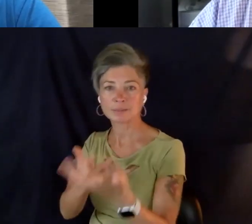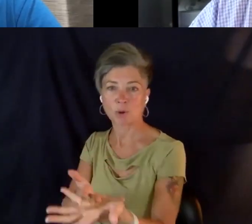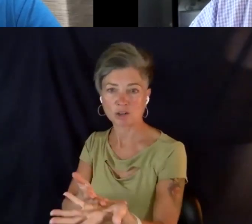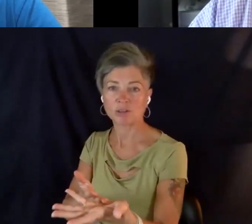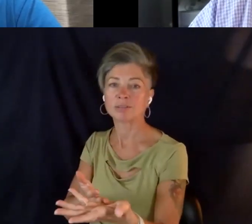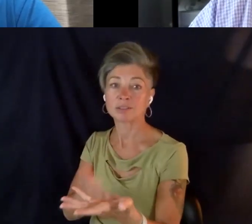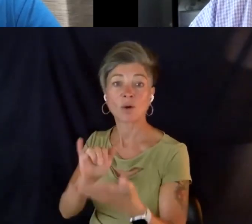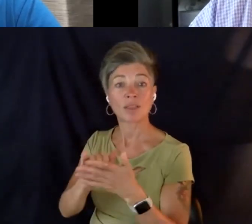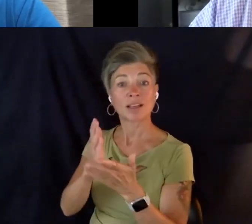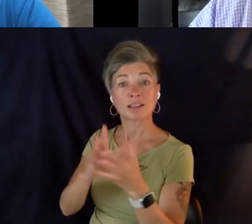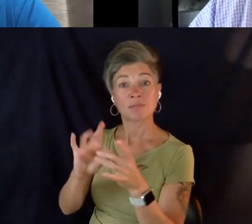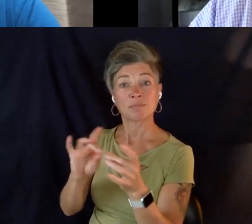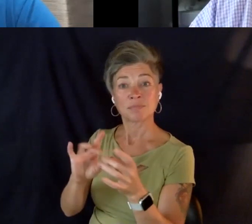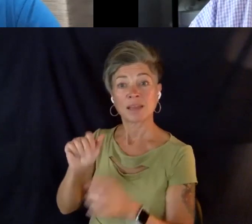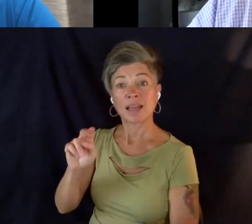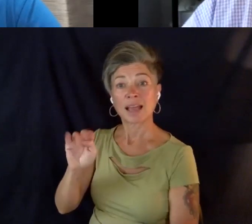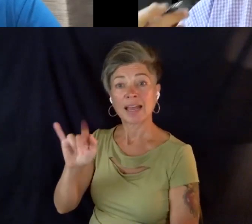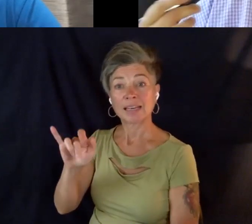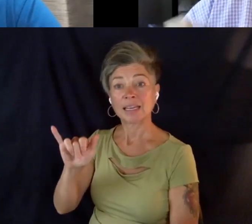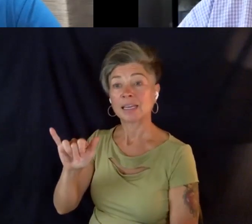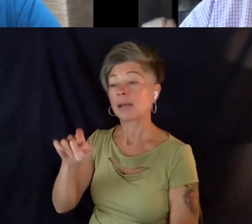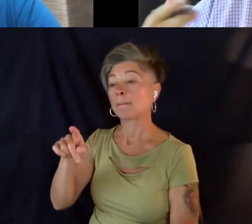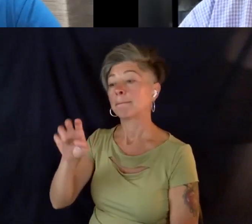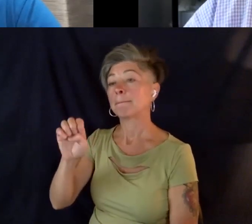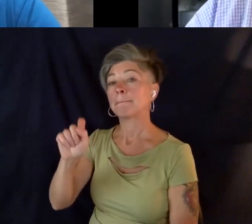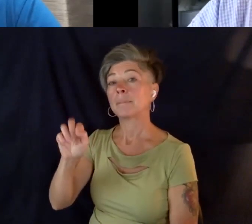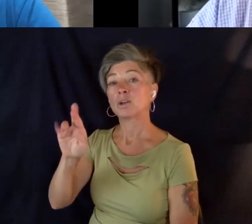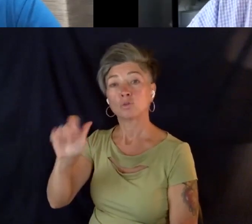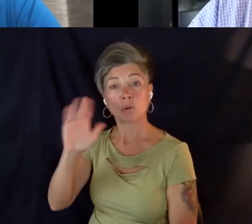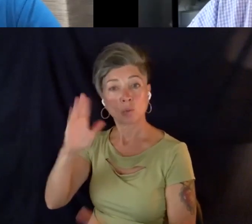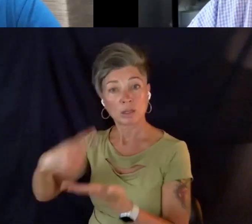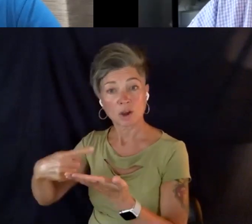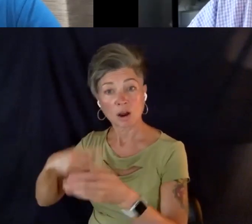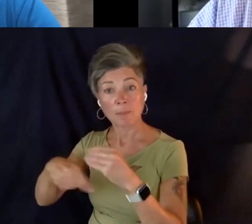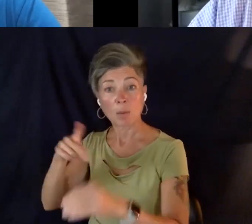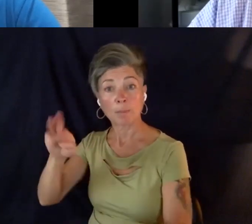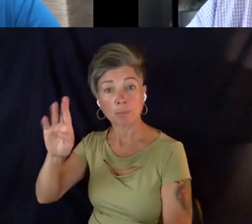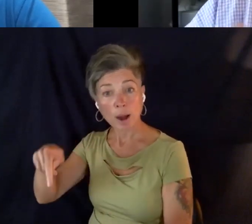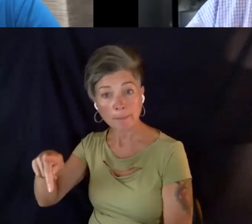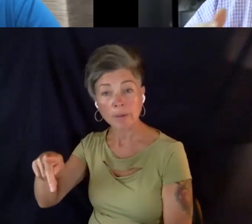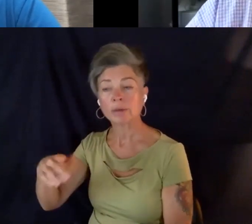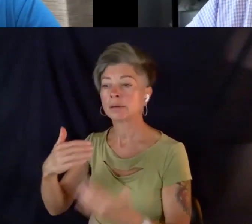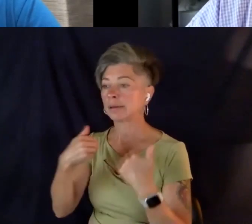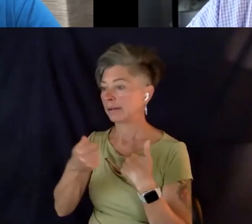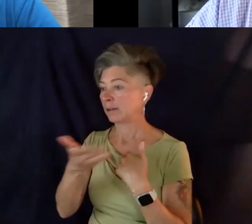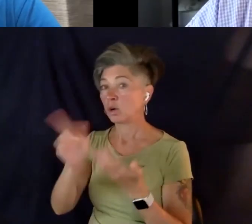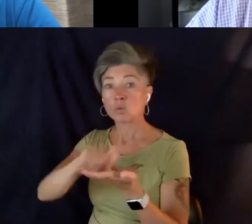Andy Petroll's gonna talk next week about PrEP. We'll have a couple of writing workshops in the next couple of weeks, next month.